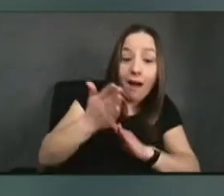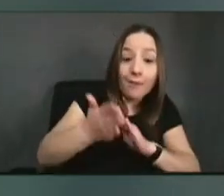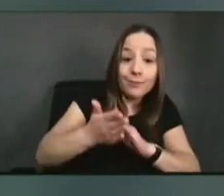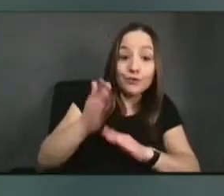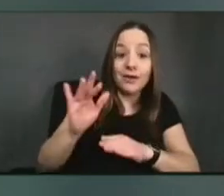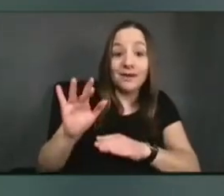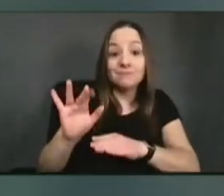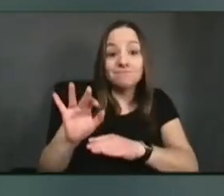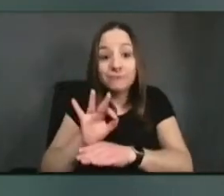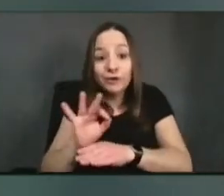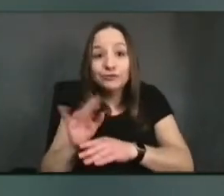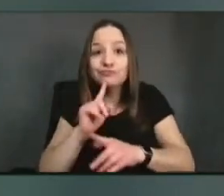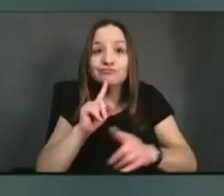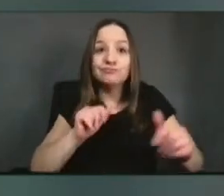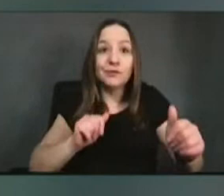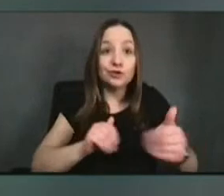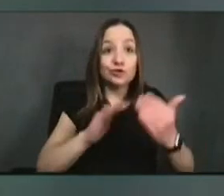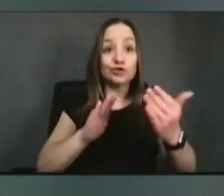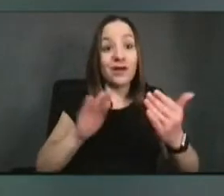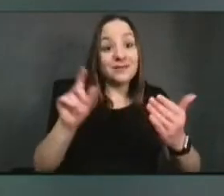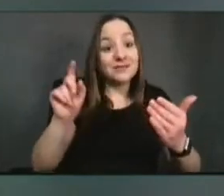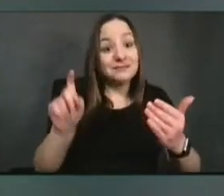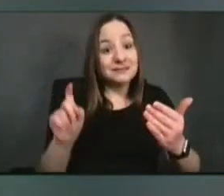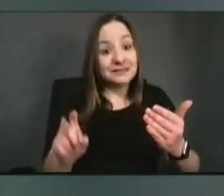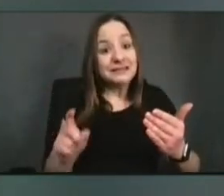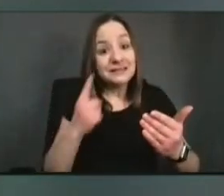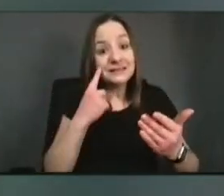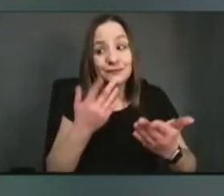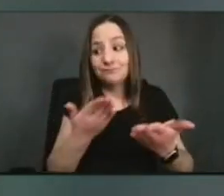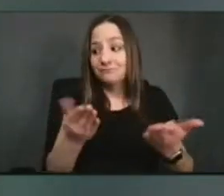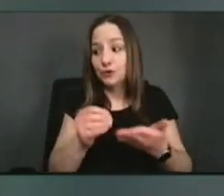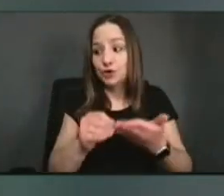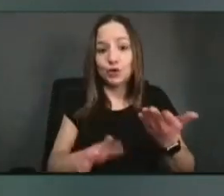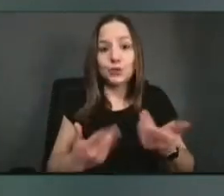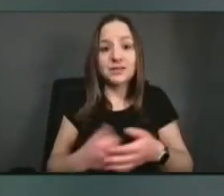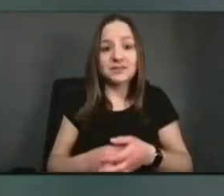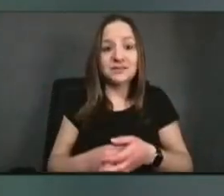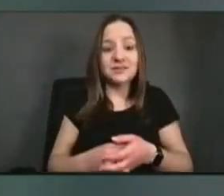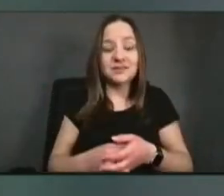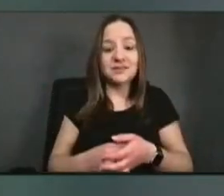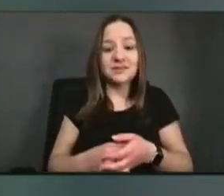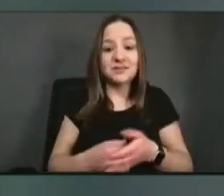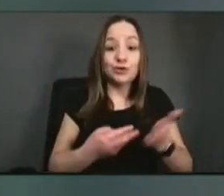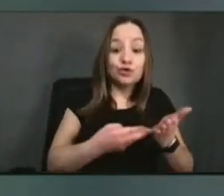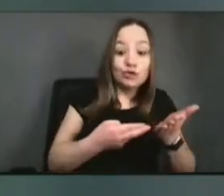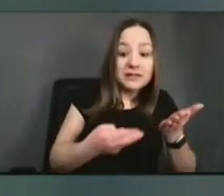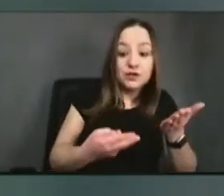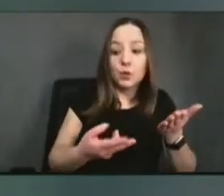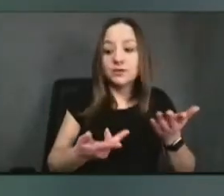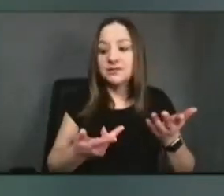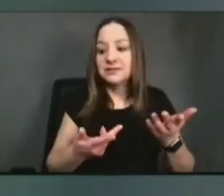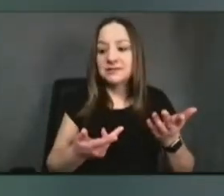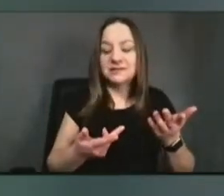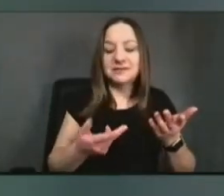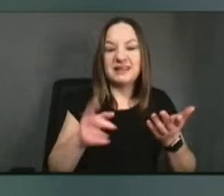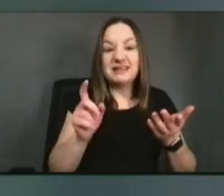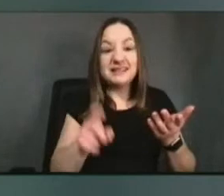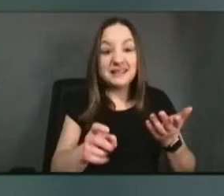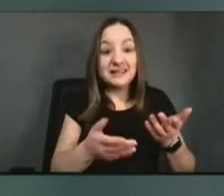operate and to function to address all the needs of the students that we, we provide for